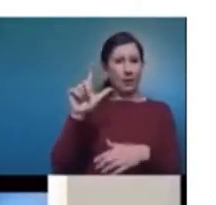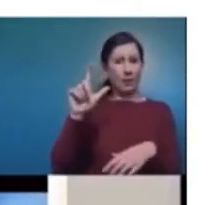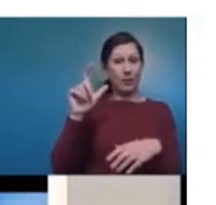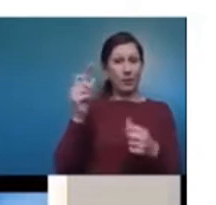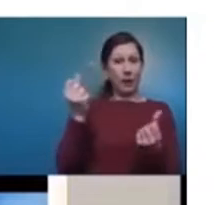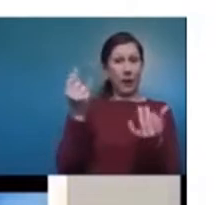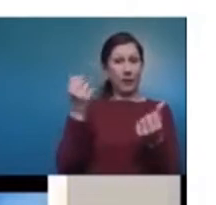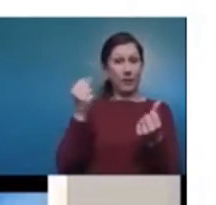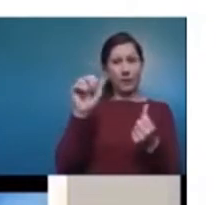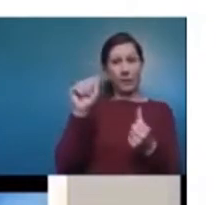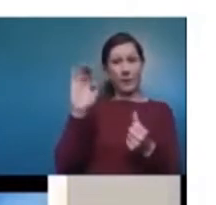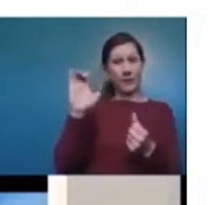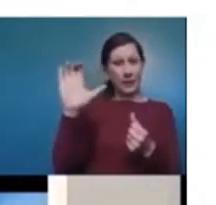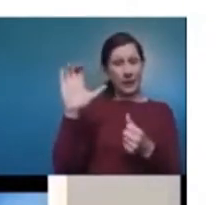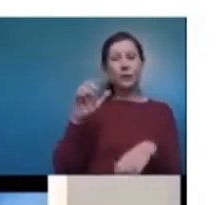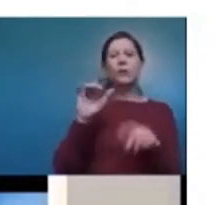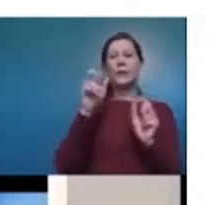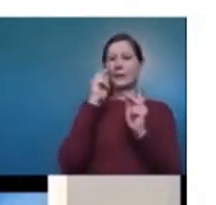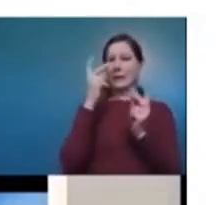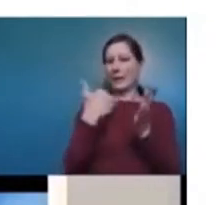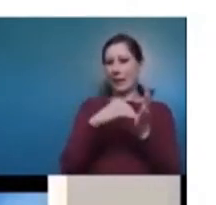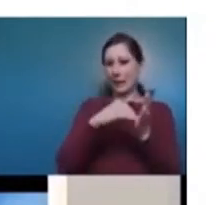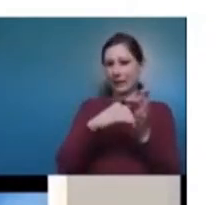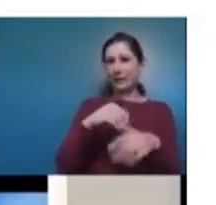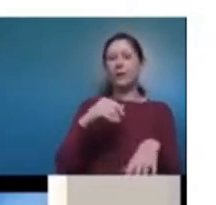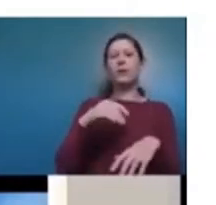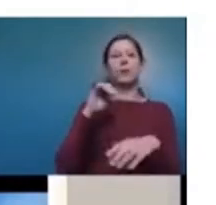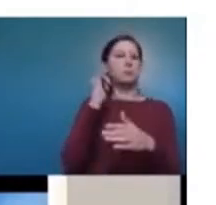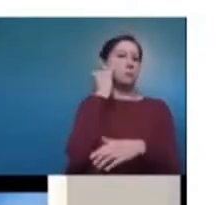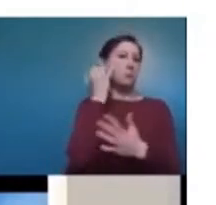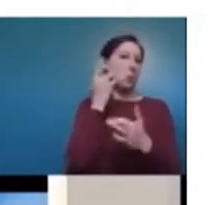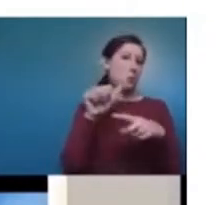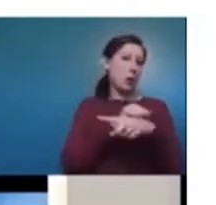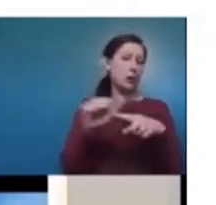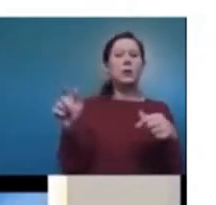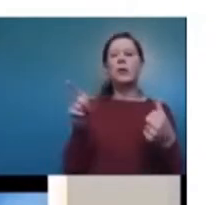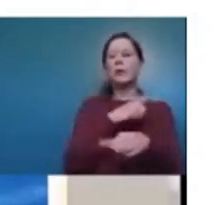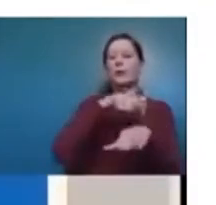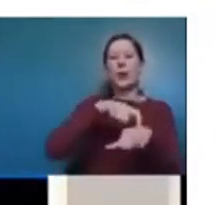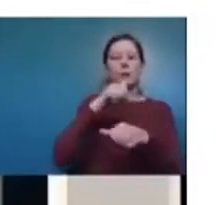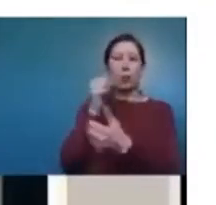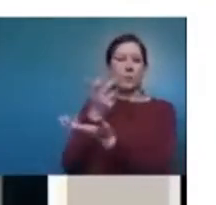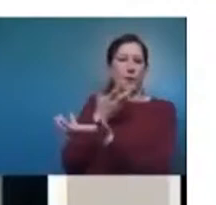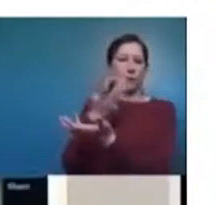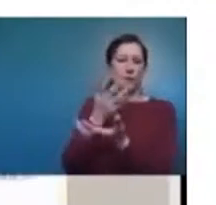Kids can see it again if they want to practice their alphabet or for the first time, just won't be interactive. Habitat